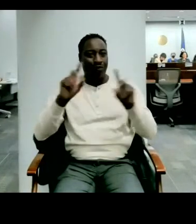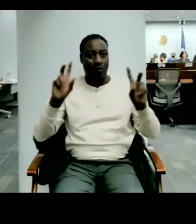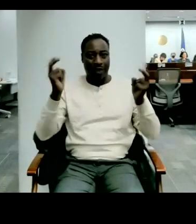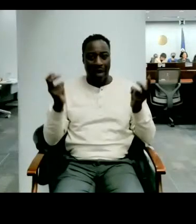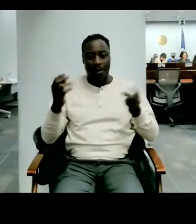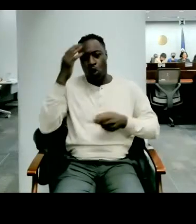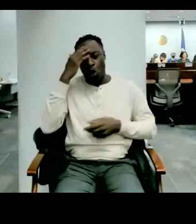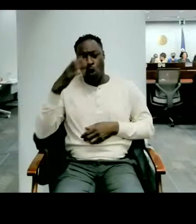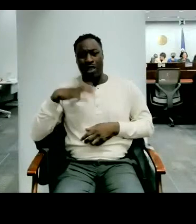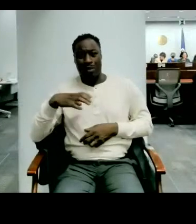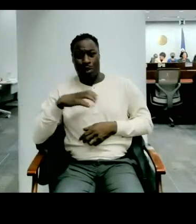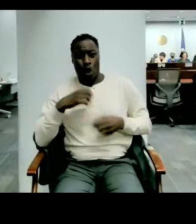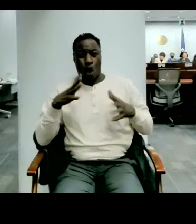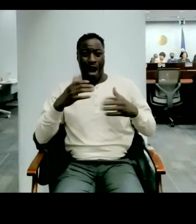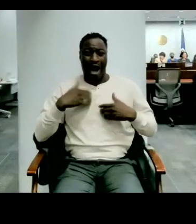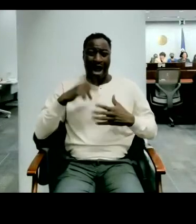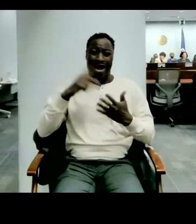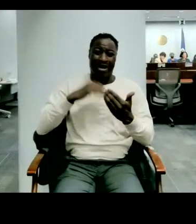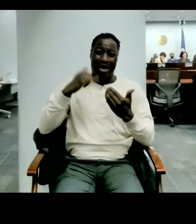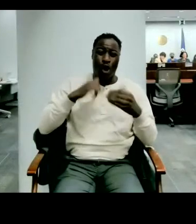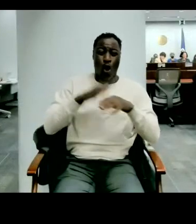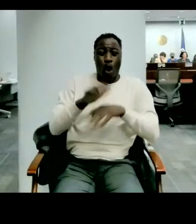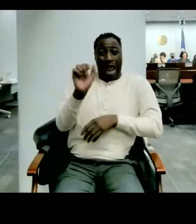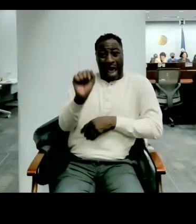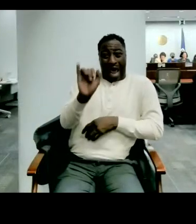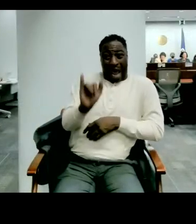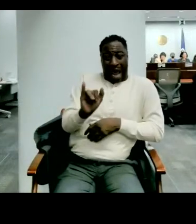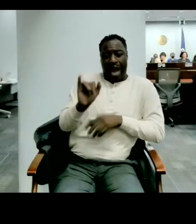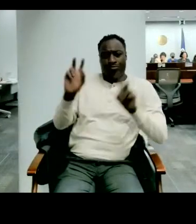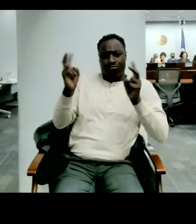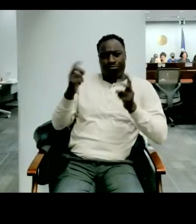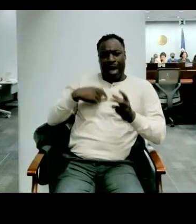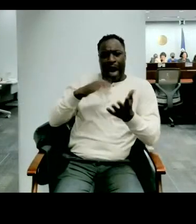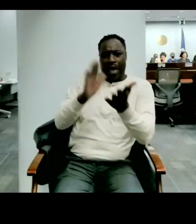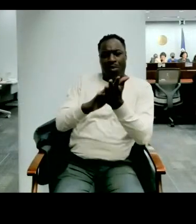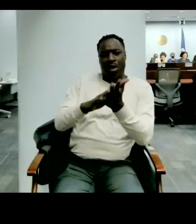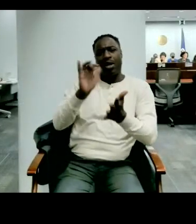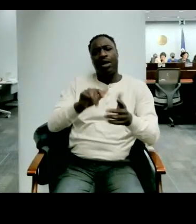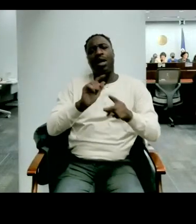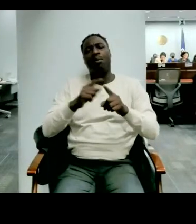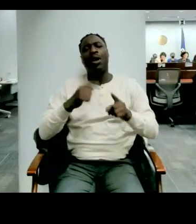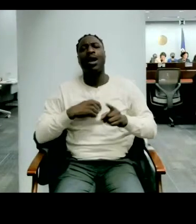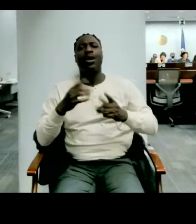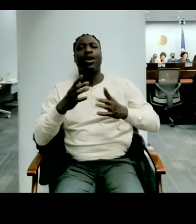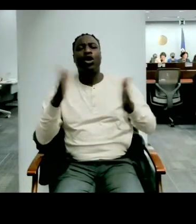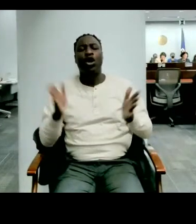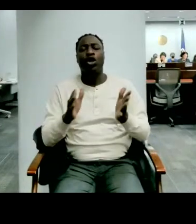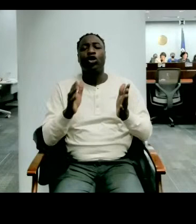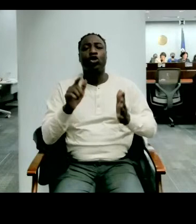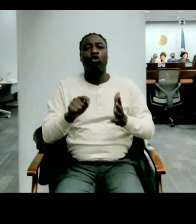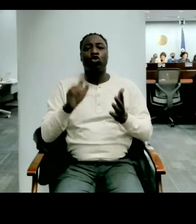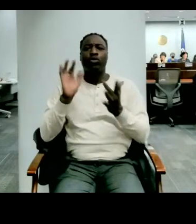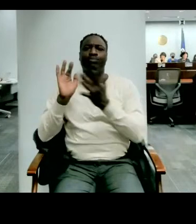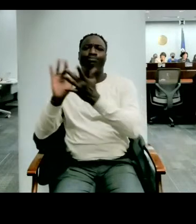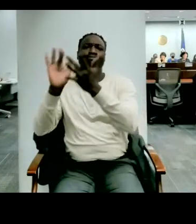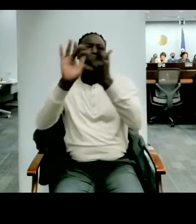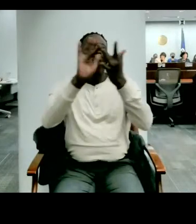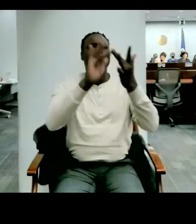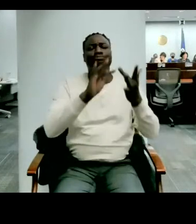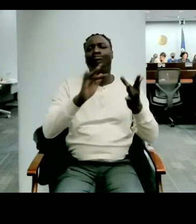developed an initiative with AI, I commend that. I encourage you not just do that internally but reach out to members of the department,